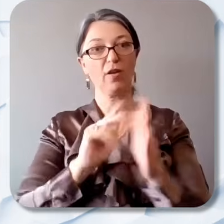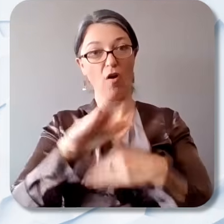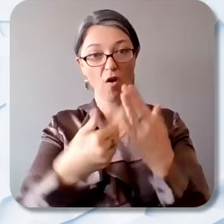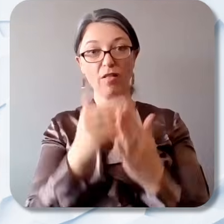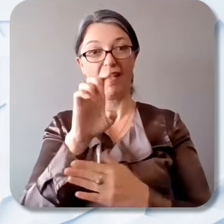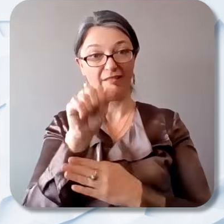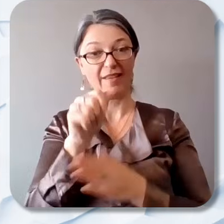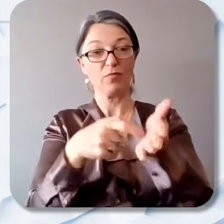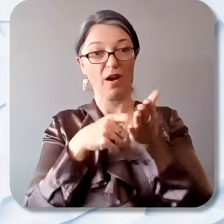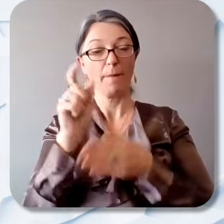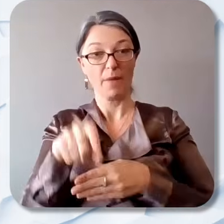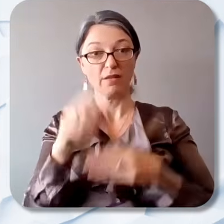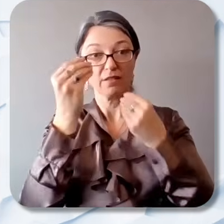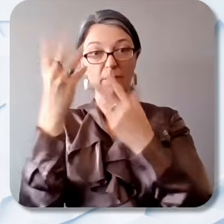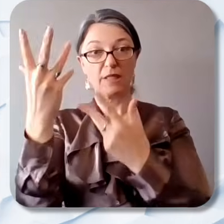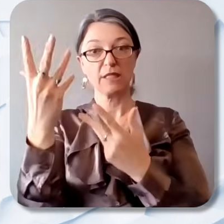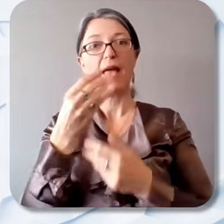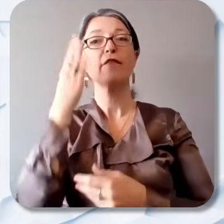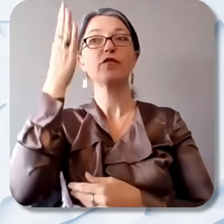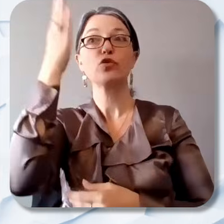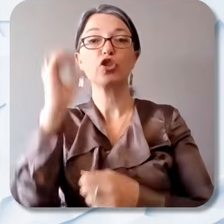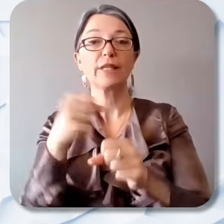information, and then in future years only 10%.